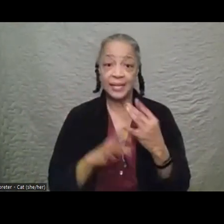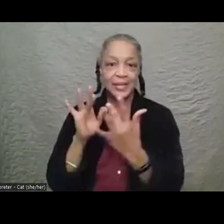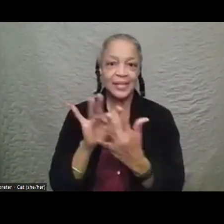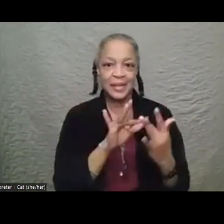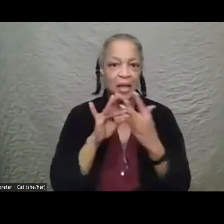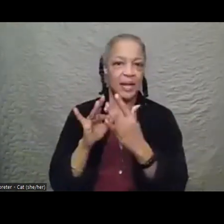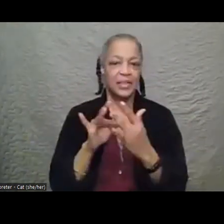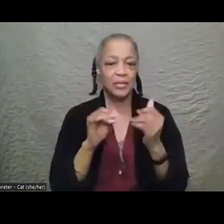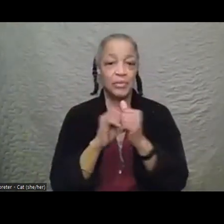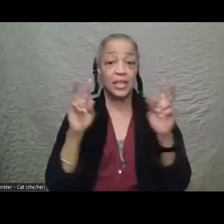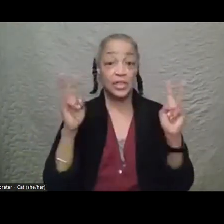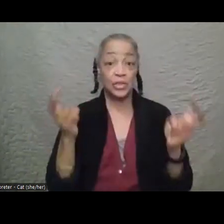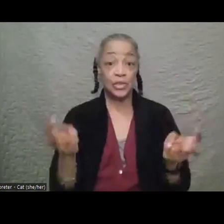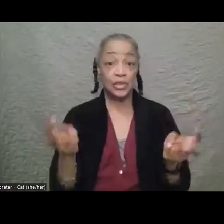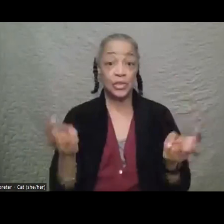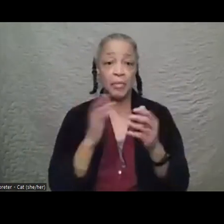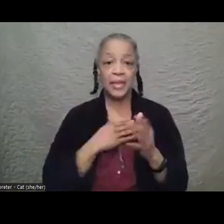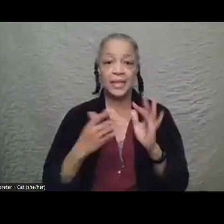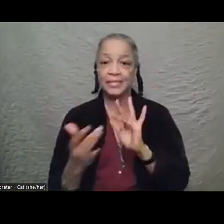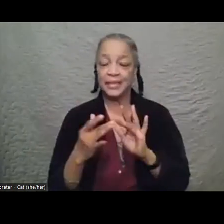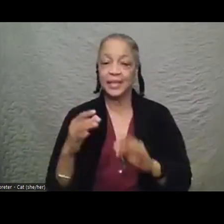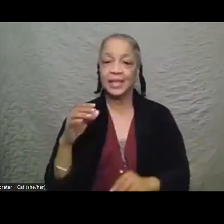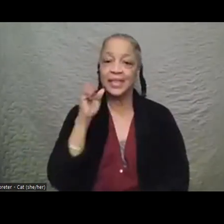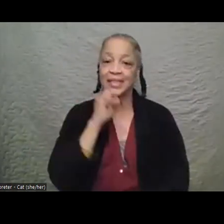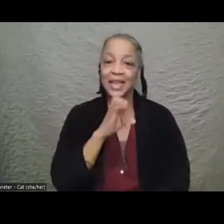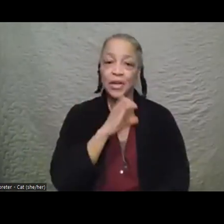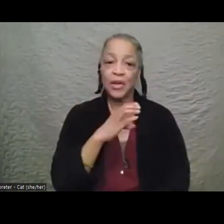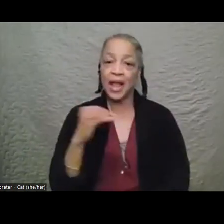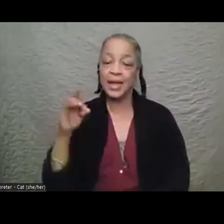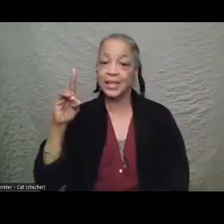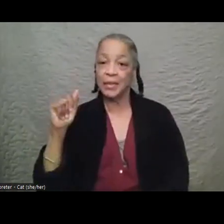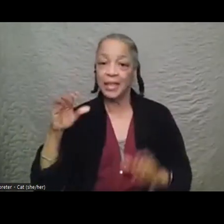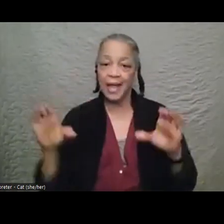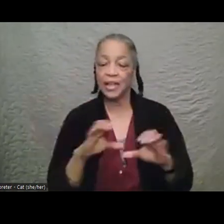issue, please get in touch with senior and disability action . I will ask some of our